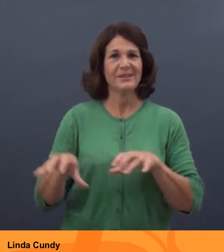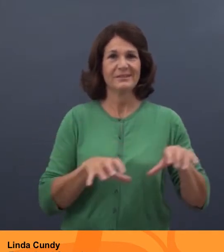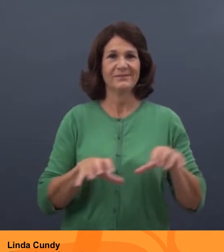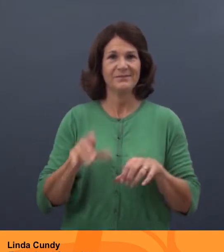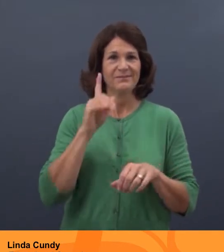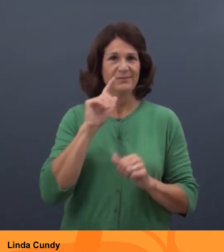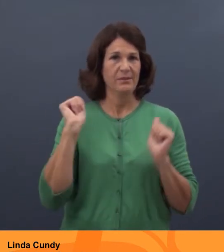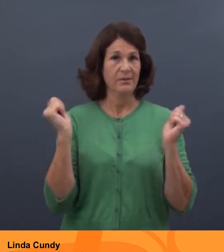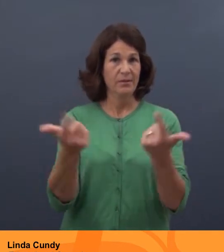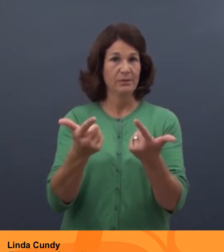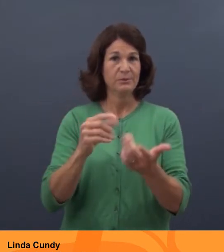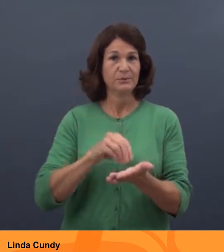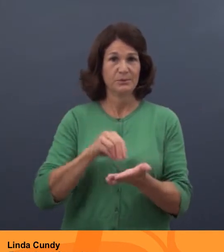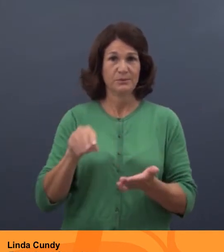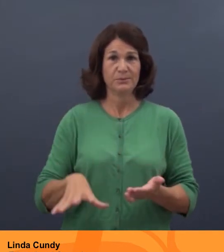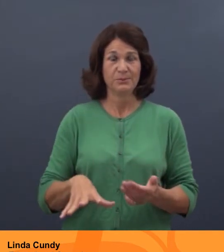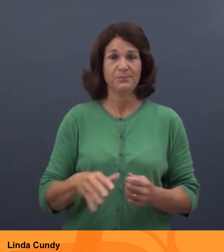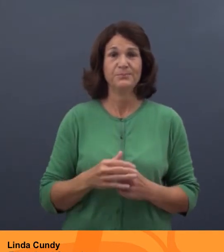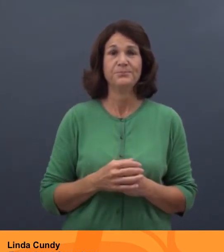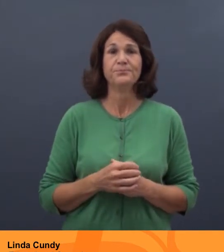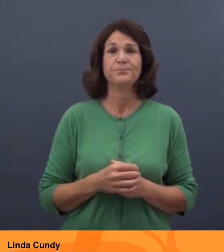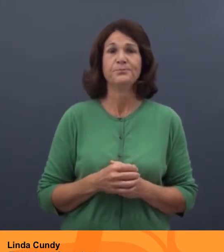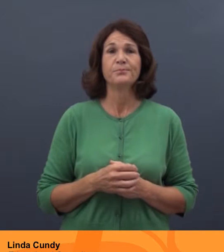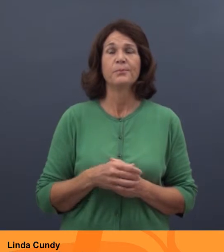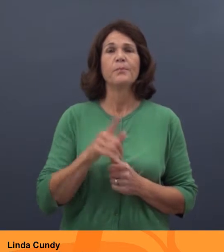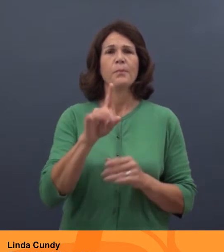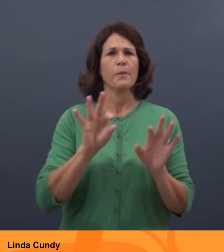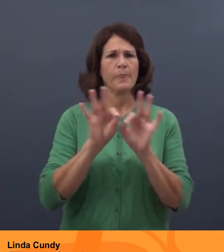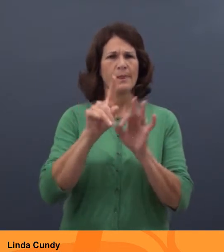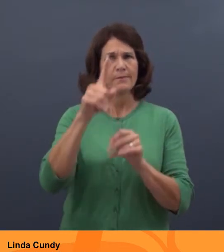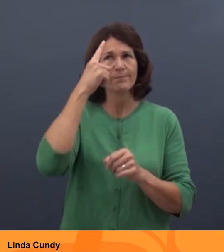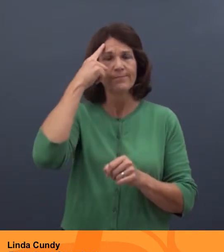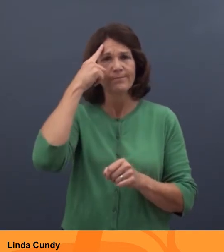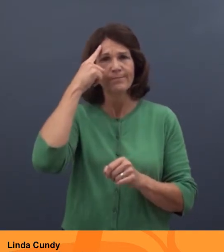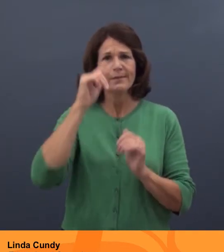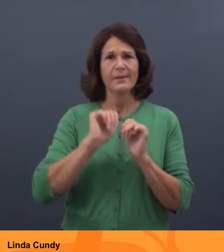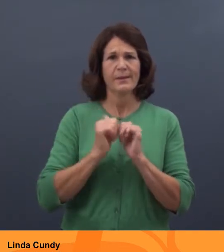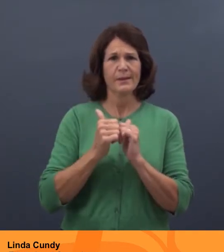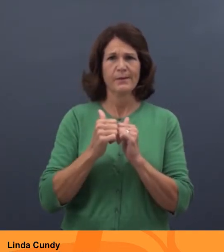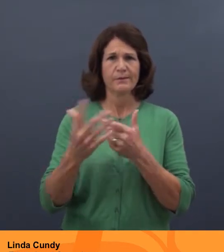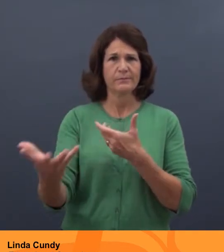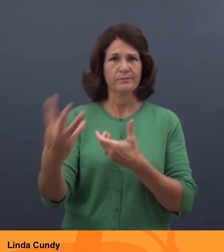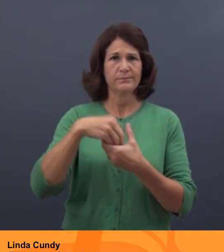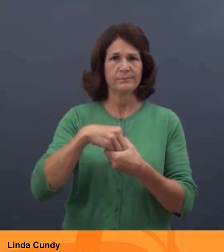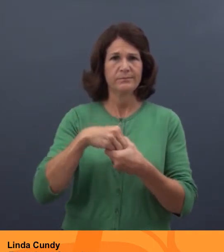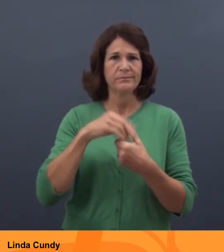Consideration needs to be given as to how all students, including your deaf and hard of hearing students,